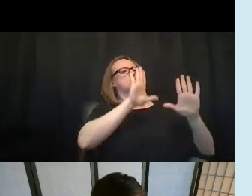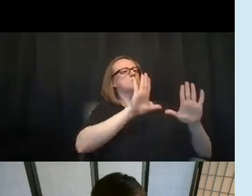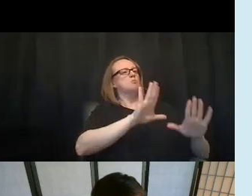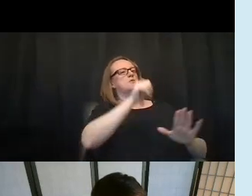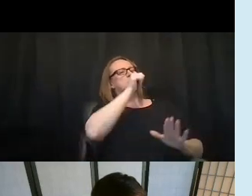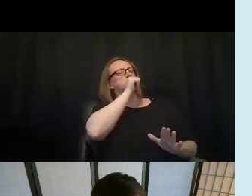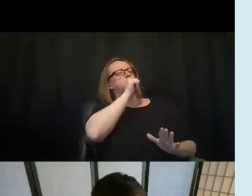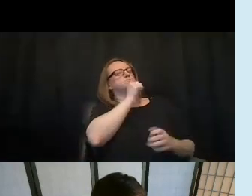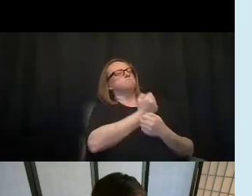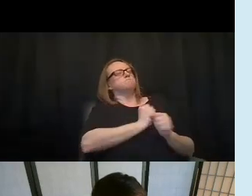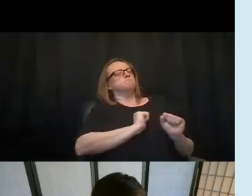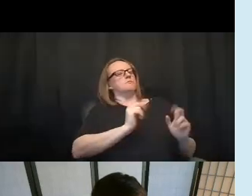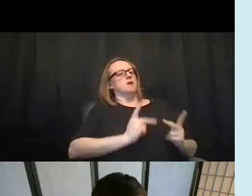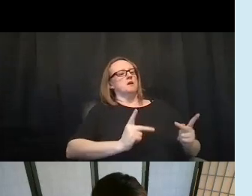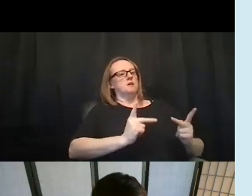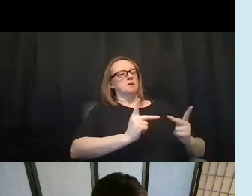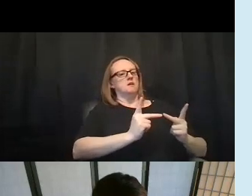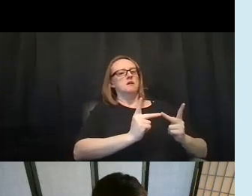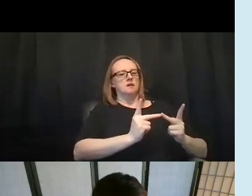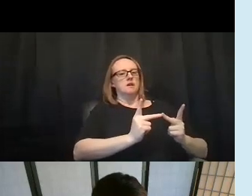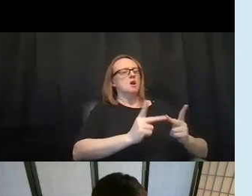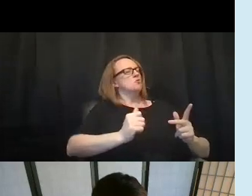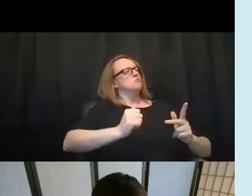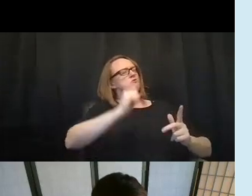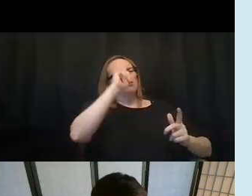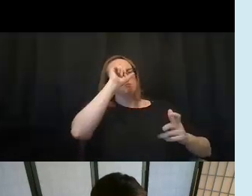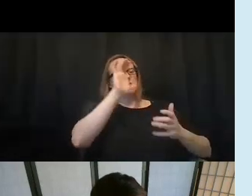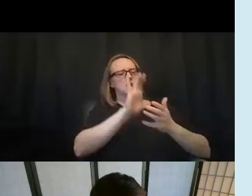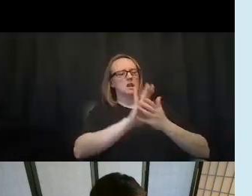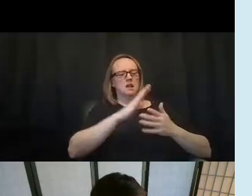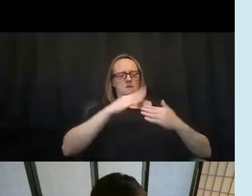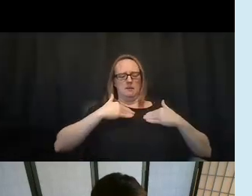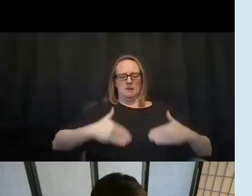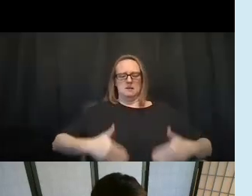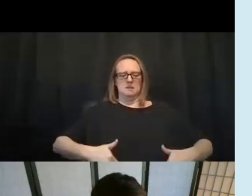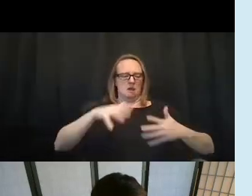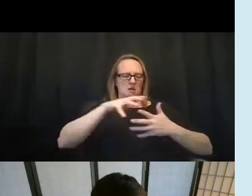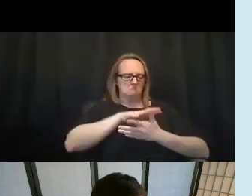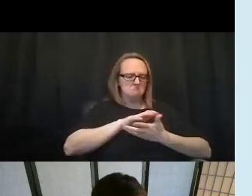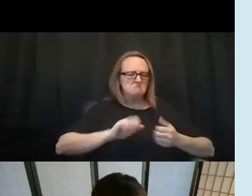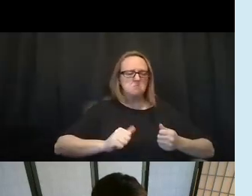Name it's ghost but refuse to believe it is haunted, refused to give up on hope and all